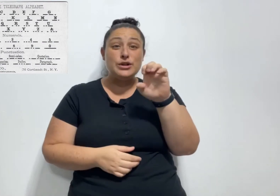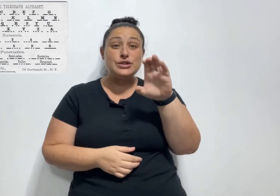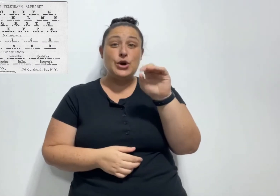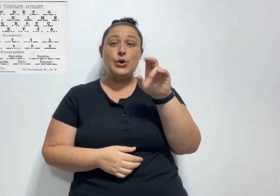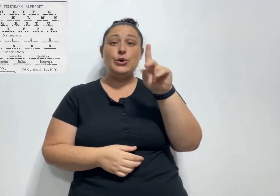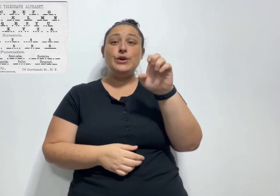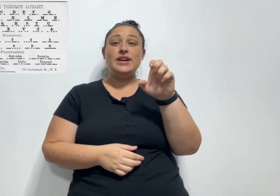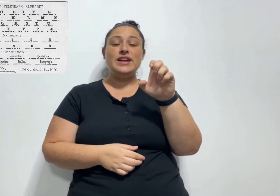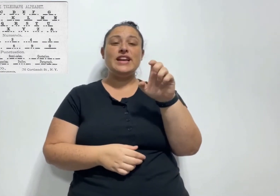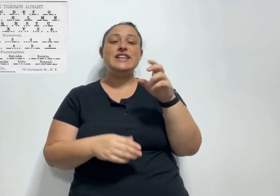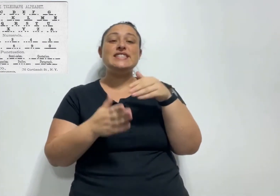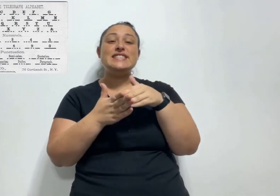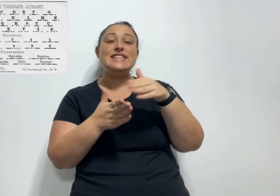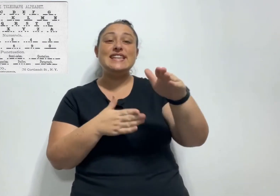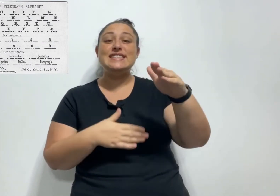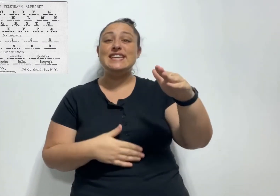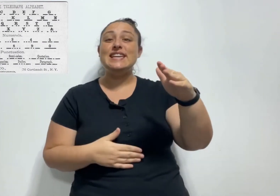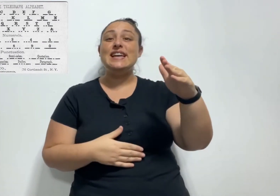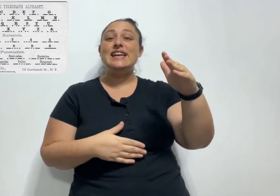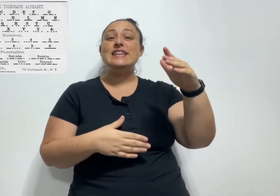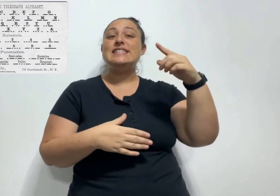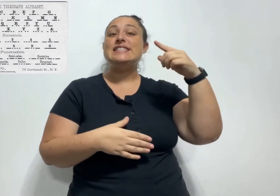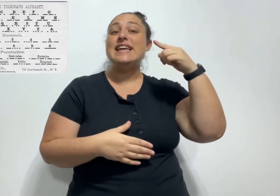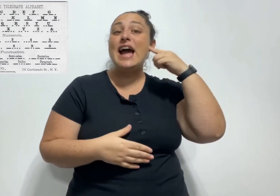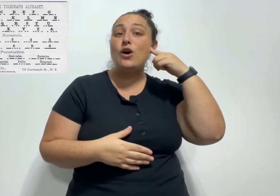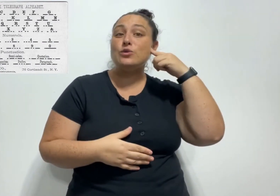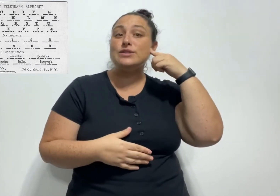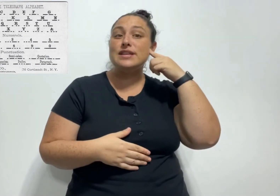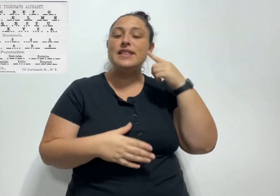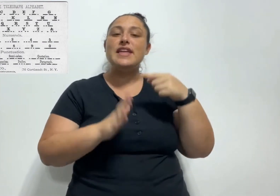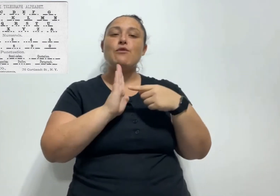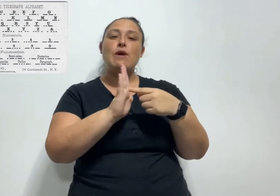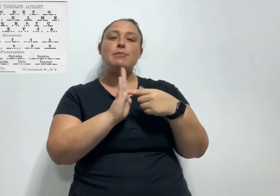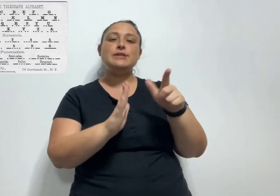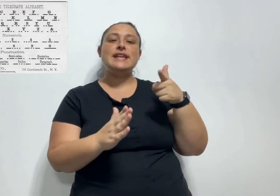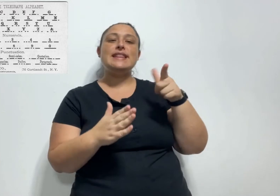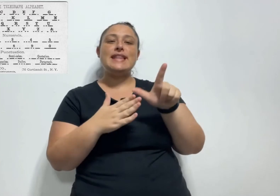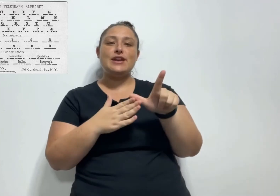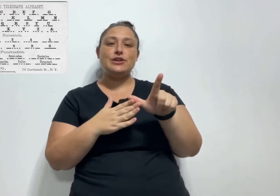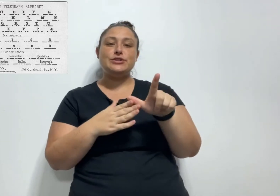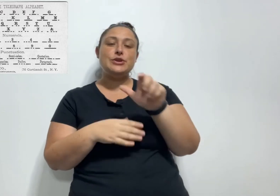Morse Code was sending sounds that represented letters.